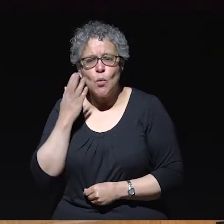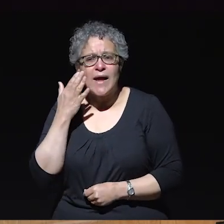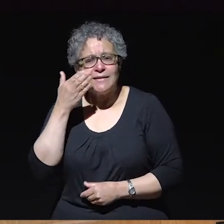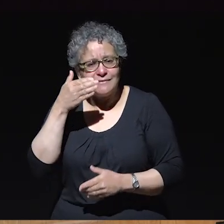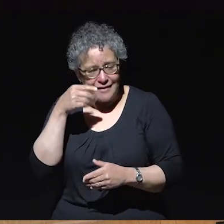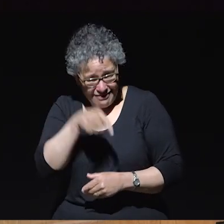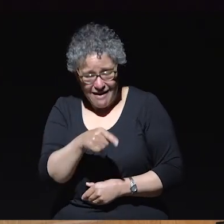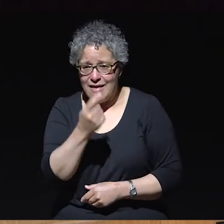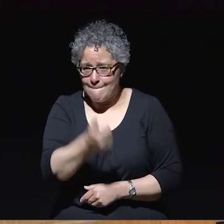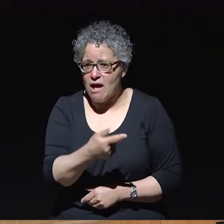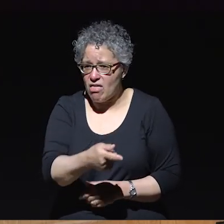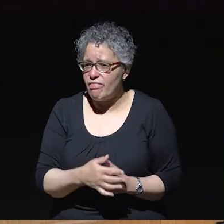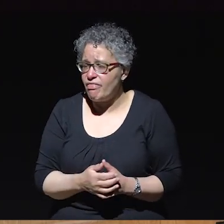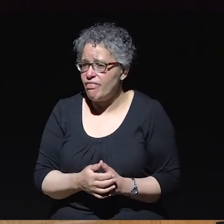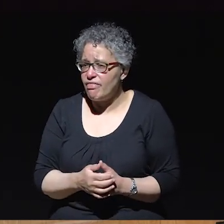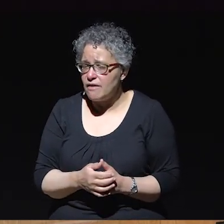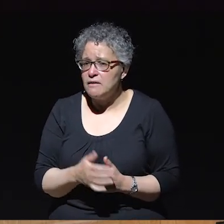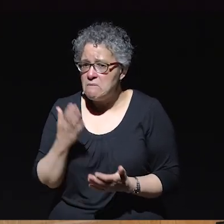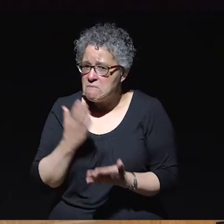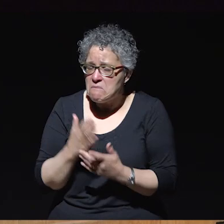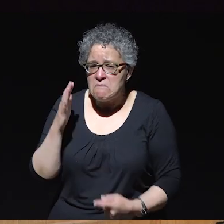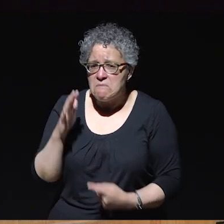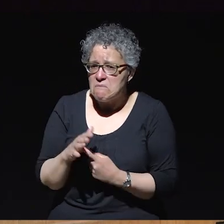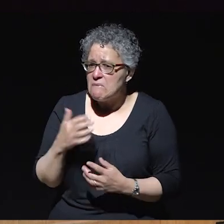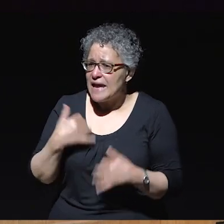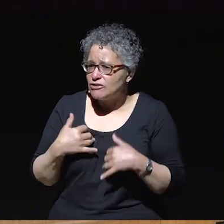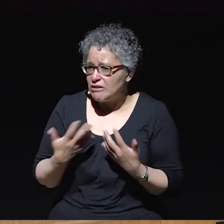And I think it's particularly interesting to look at the paintings that he submitted